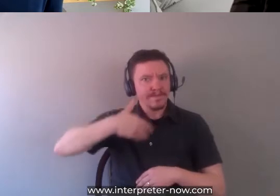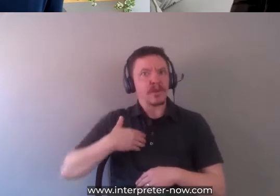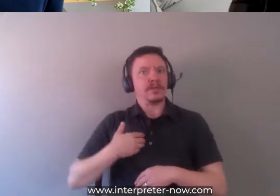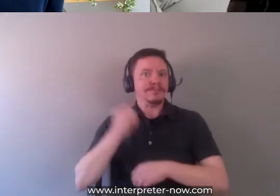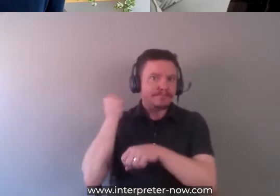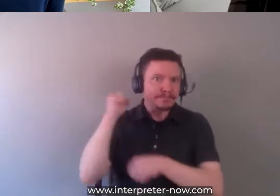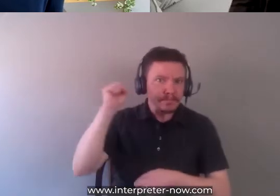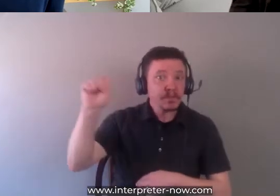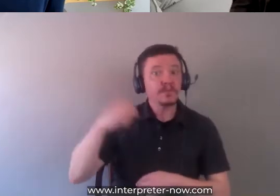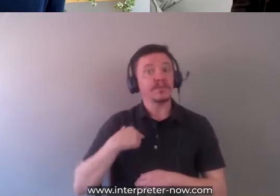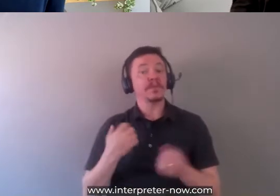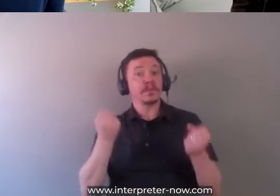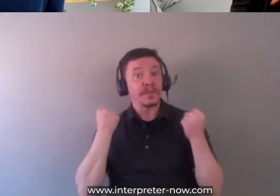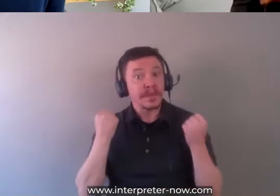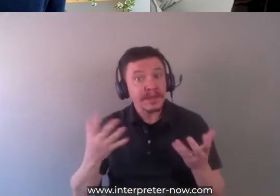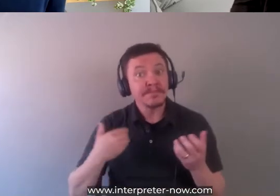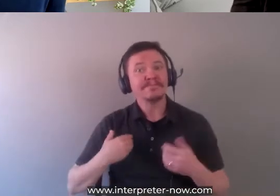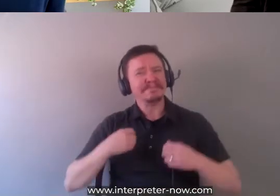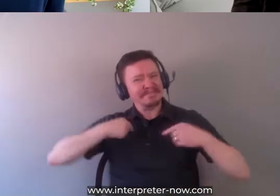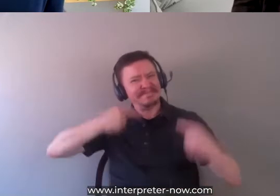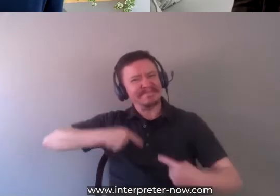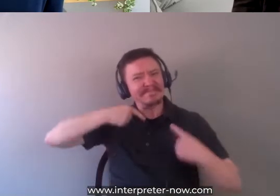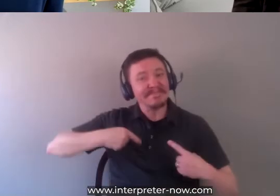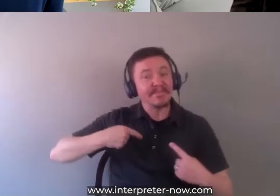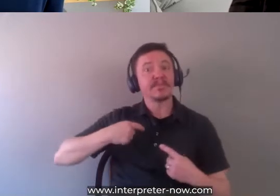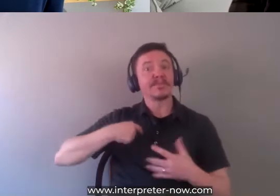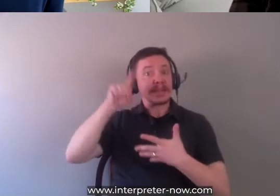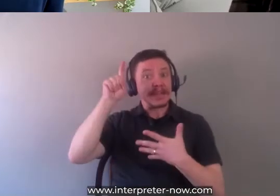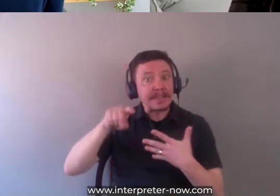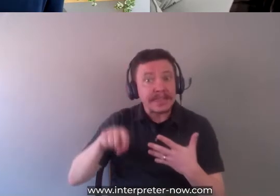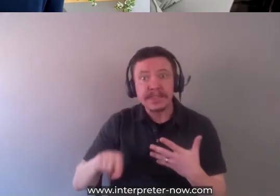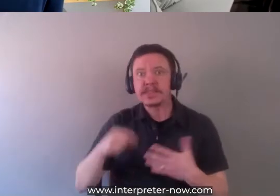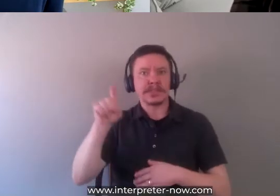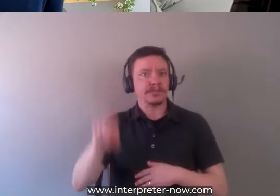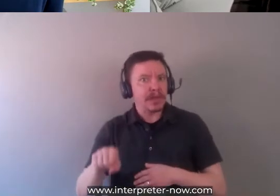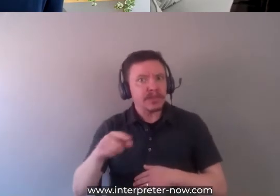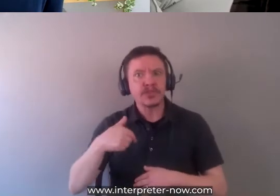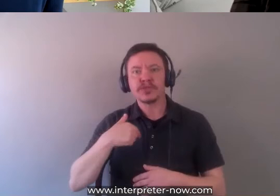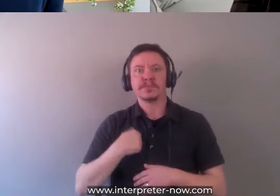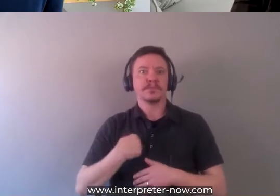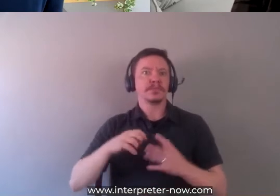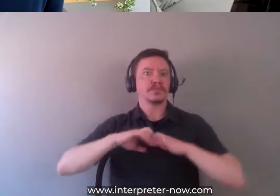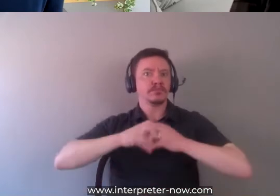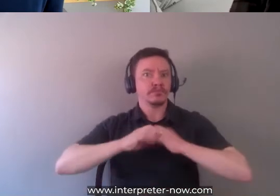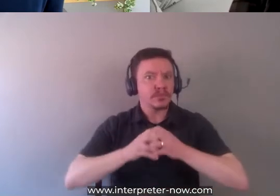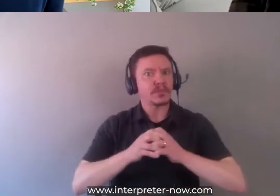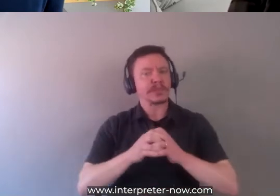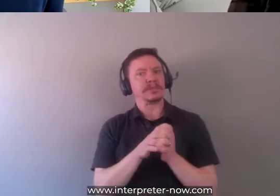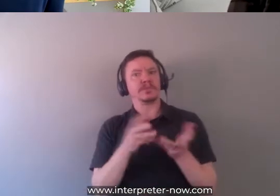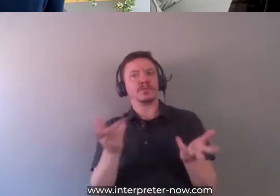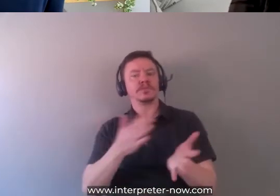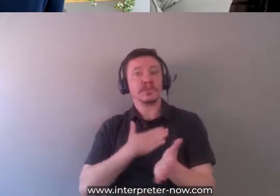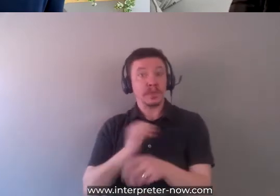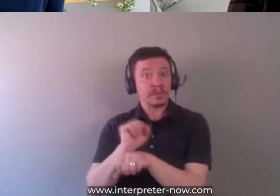Many of us, by necessity, are working across spaces across contexts. My work, for me, has